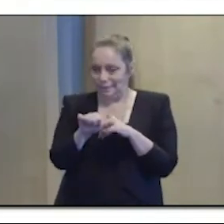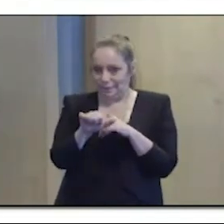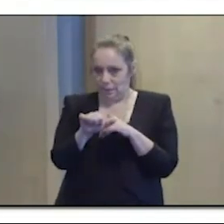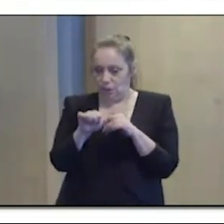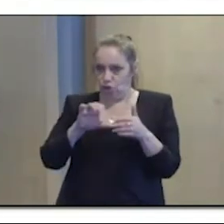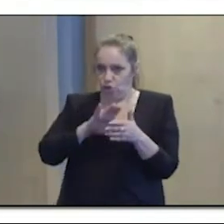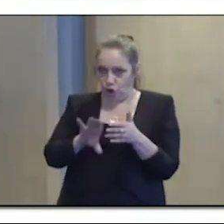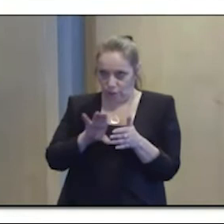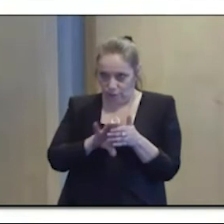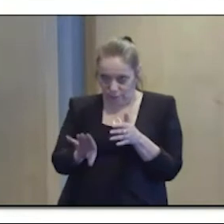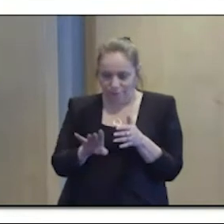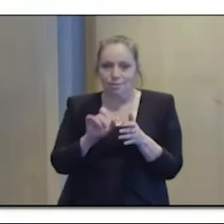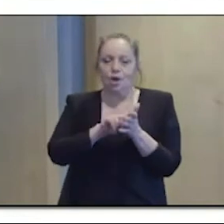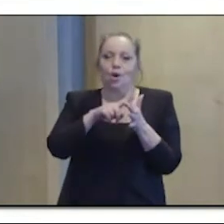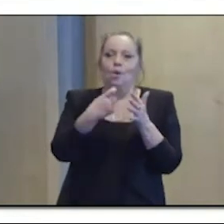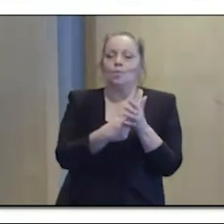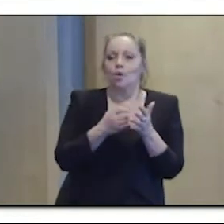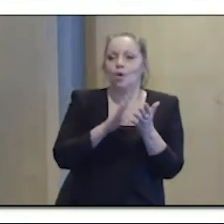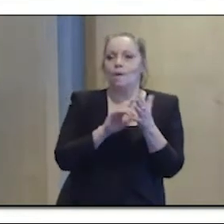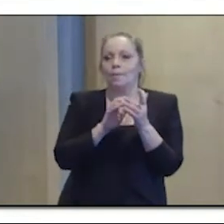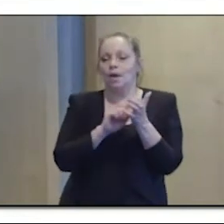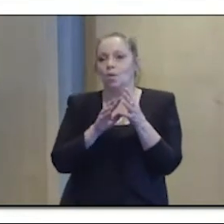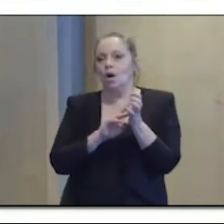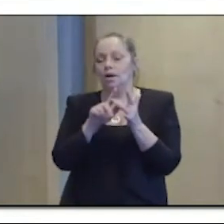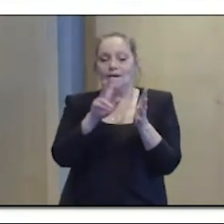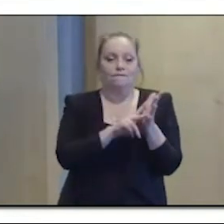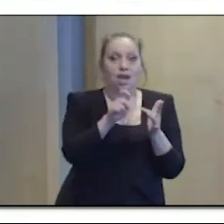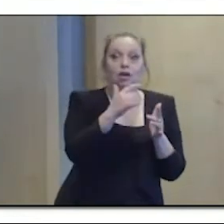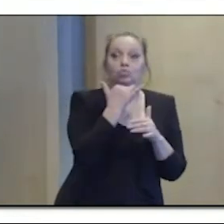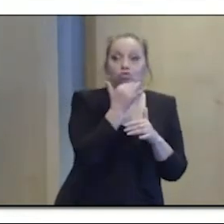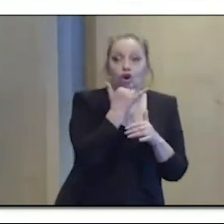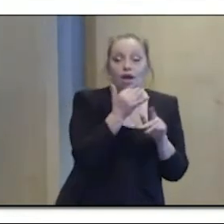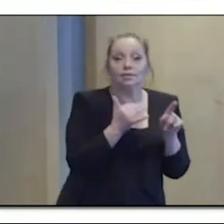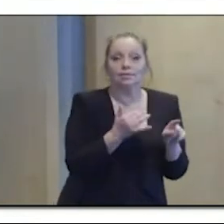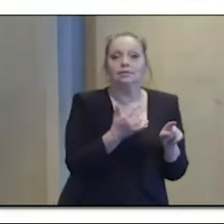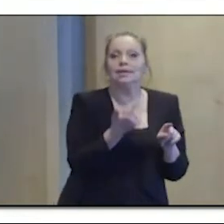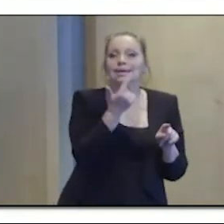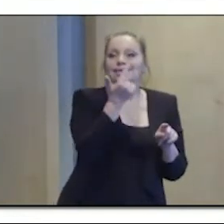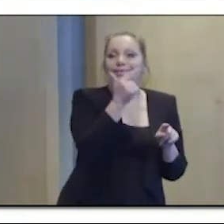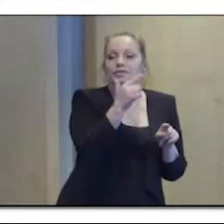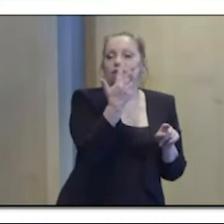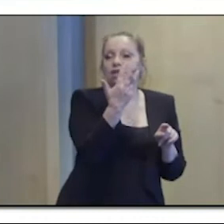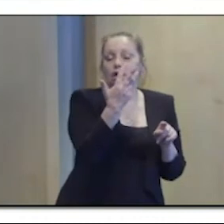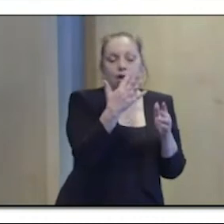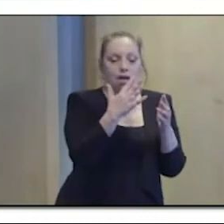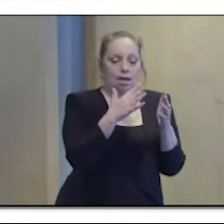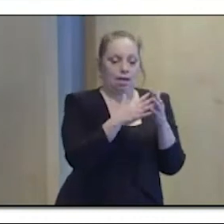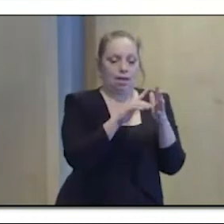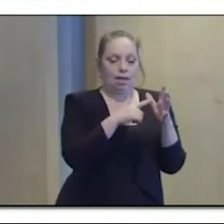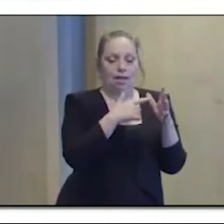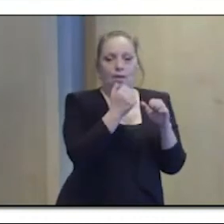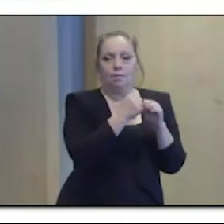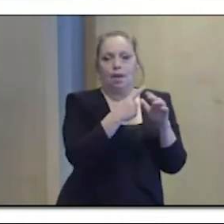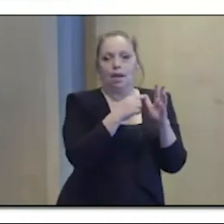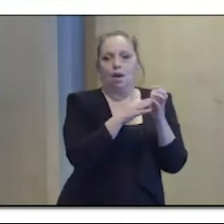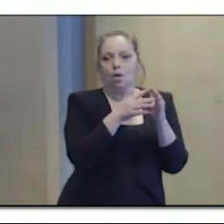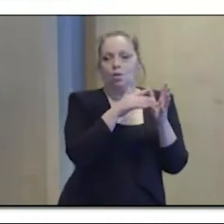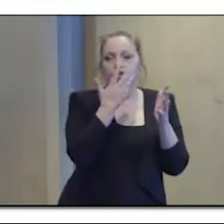for new nuclear. In Victoria the wholesale price last week was 79 megawatts, uh 79 dollars